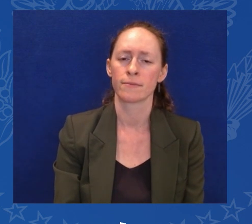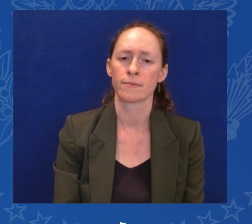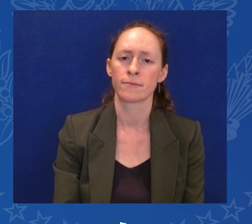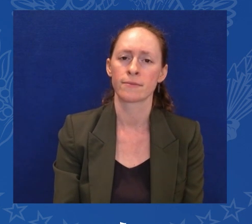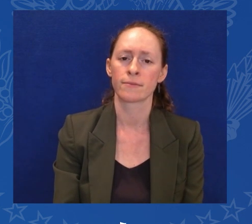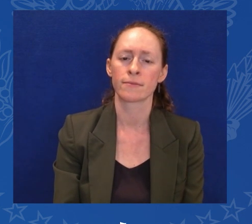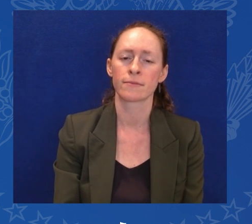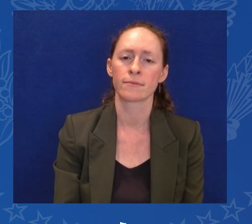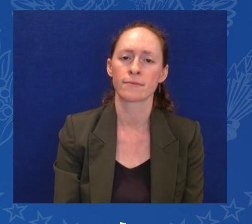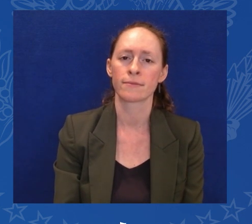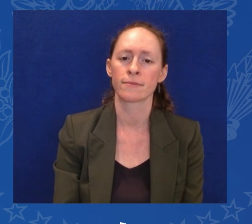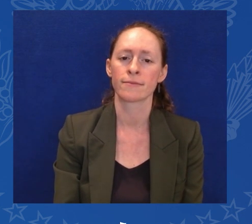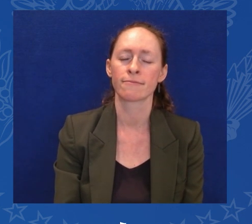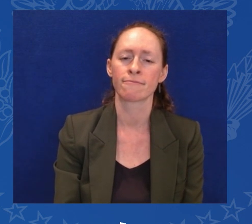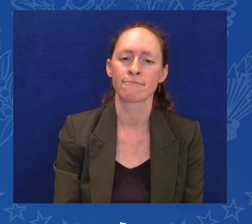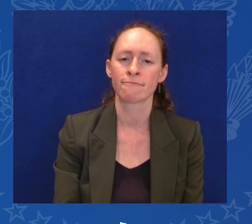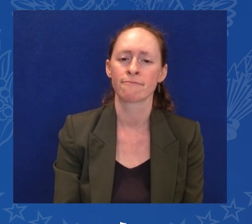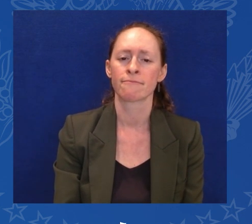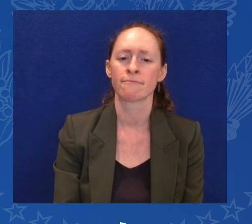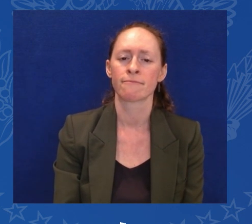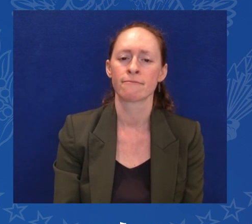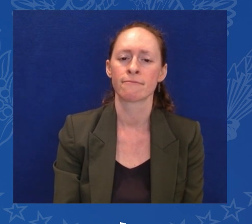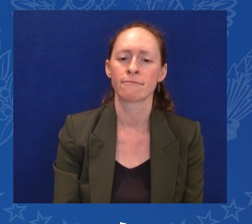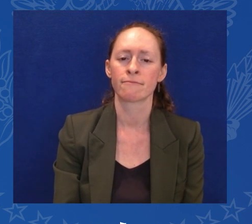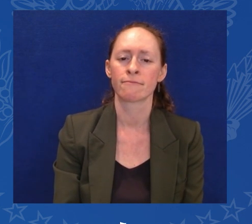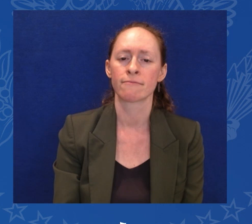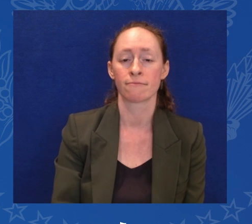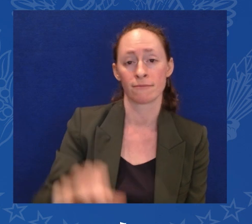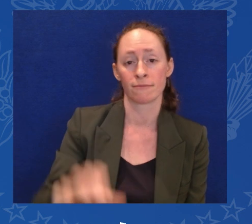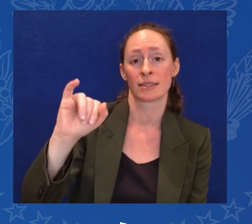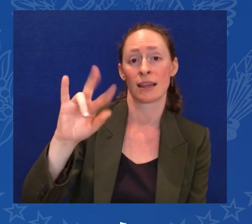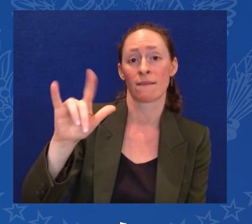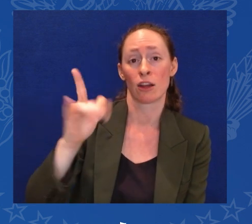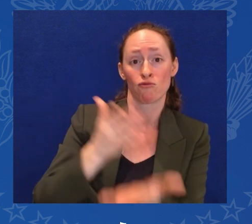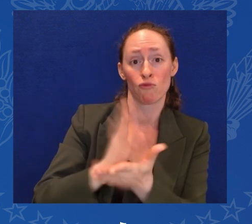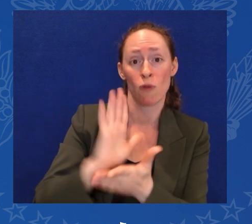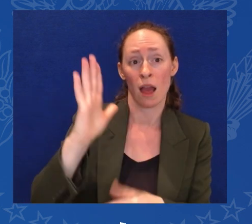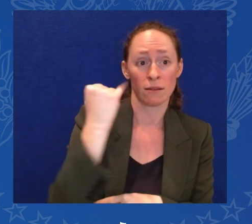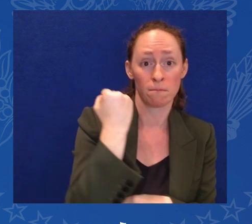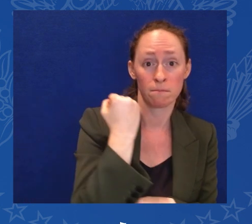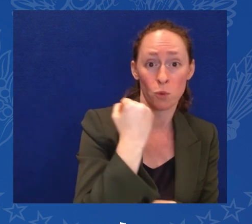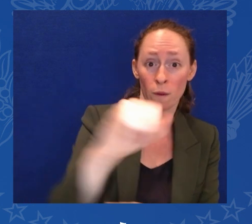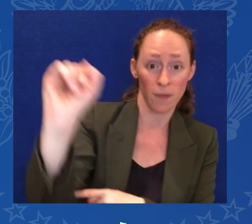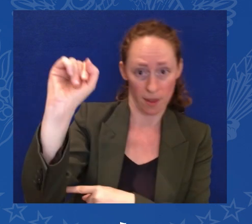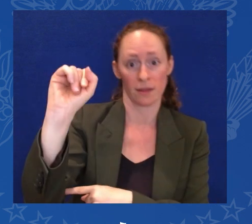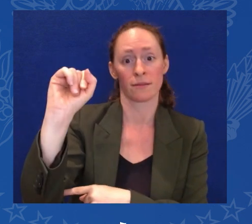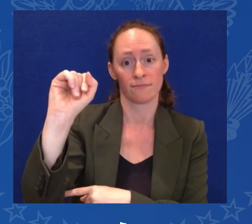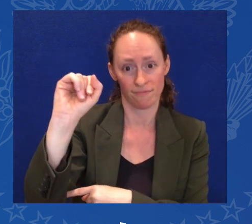but when I came out of the Civil Rights Movement as a kid, as a public defender. And I used to -- you know, I used to say --